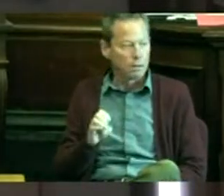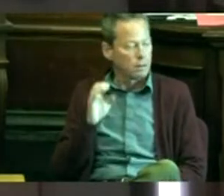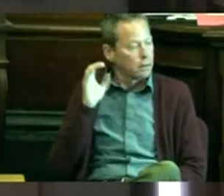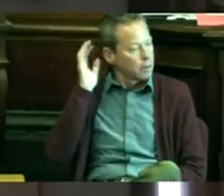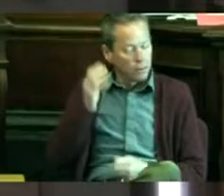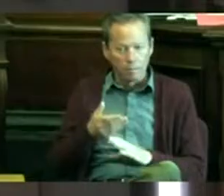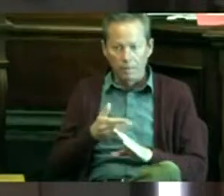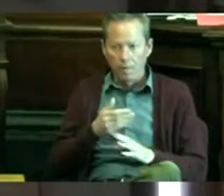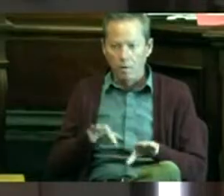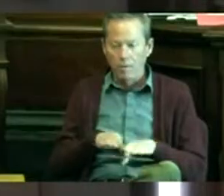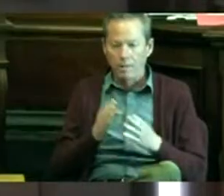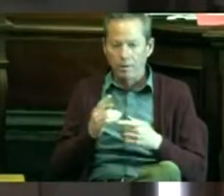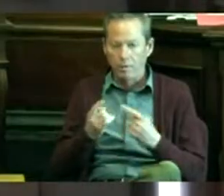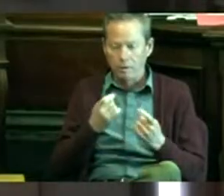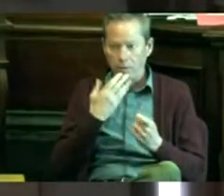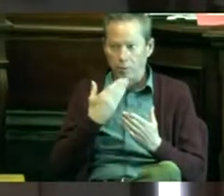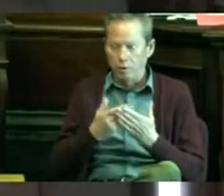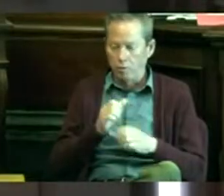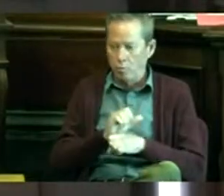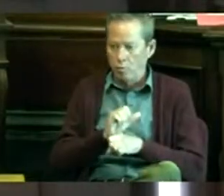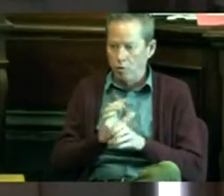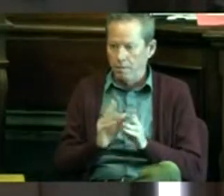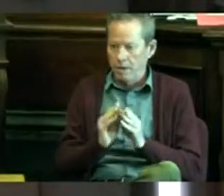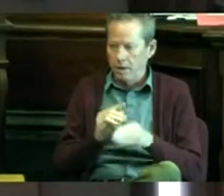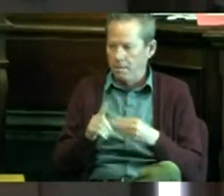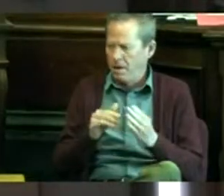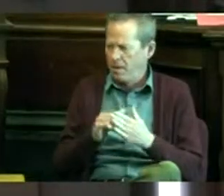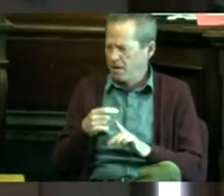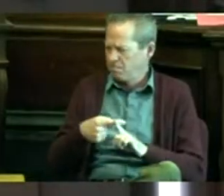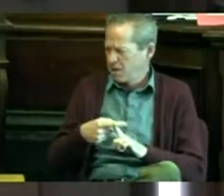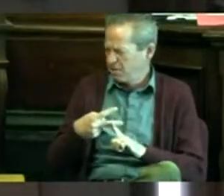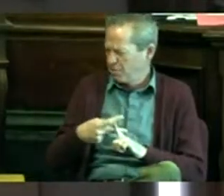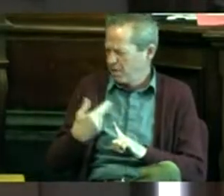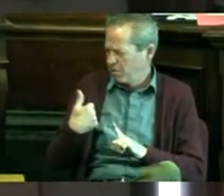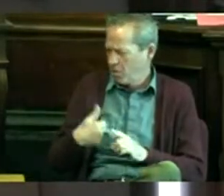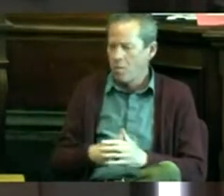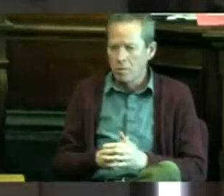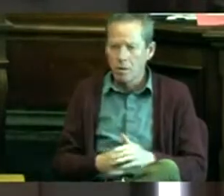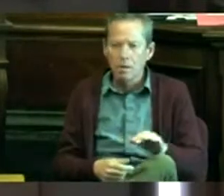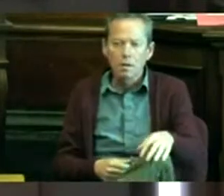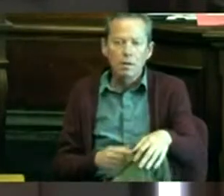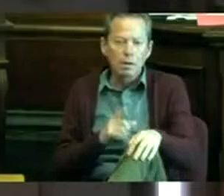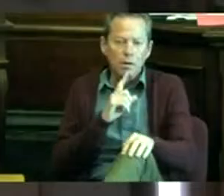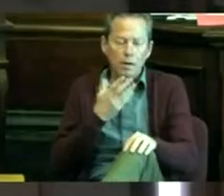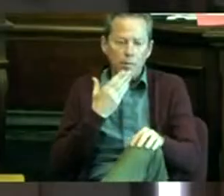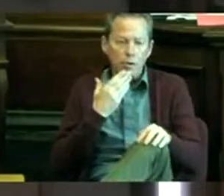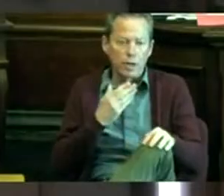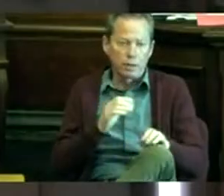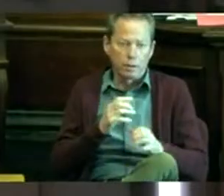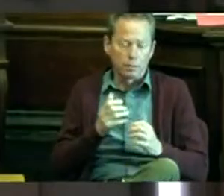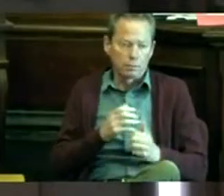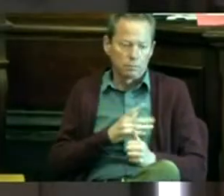Monroe Avenue and Lisle Avenue areas. I would just say before I open it up to questions, we had